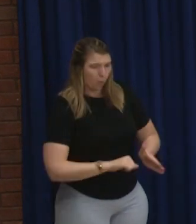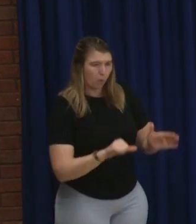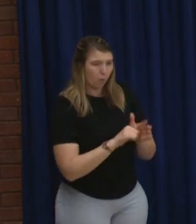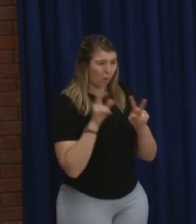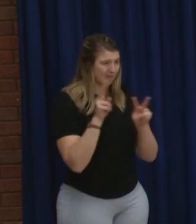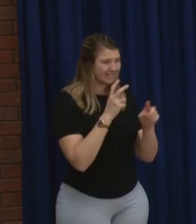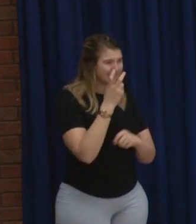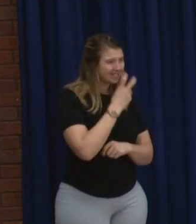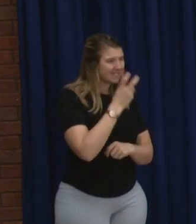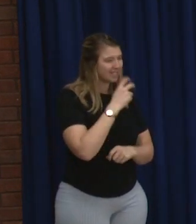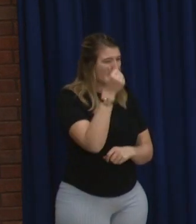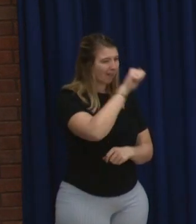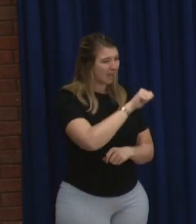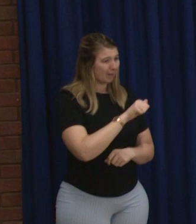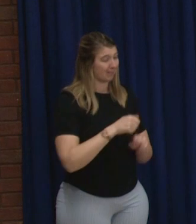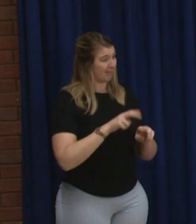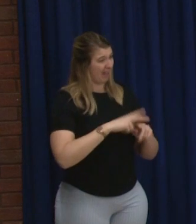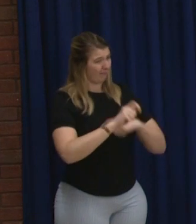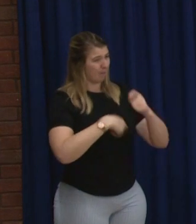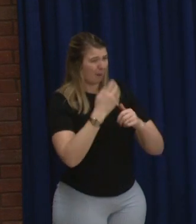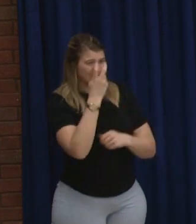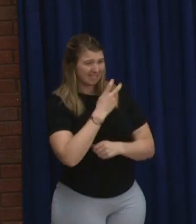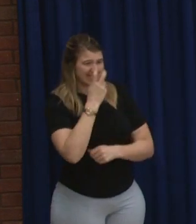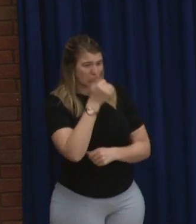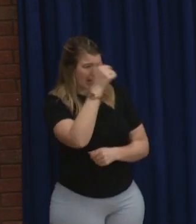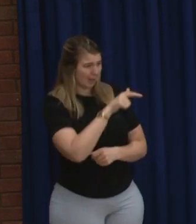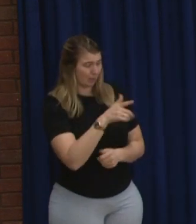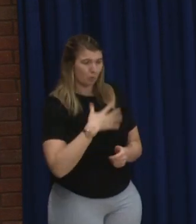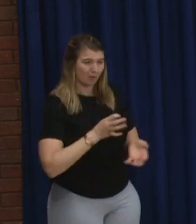be really well organized to be a senior academic, don't you? Especially if you've got a clinical job